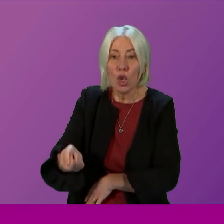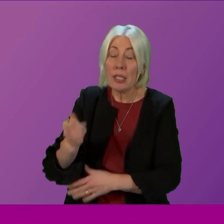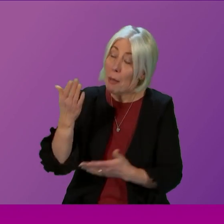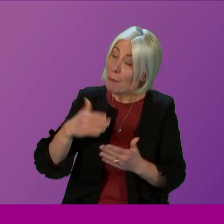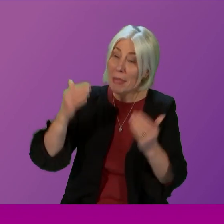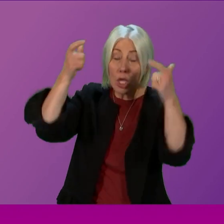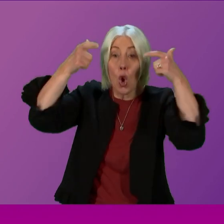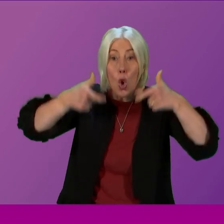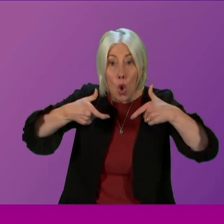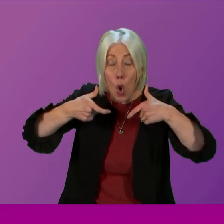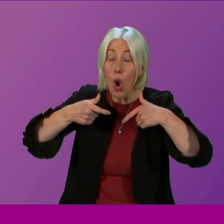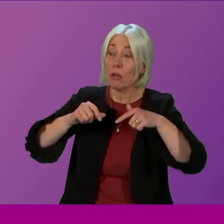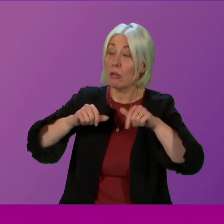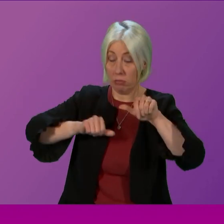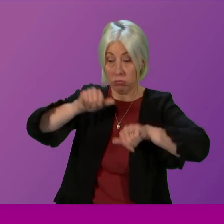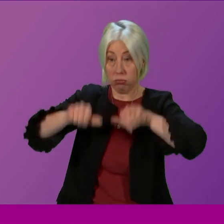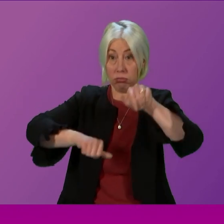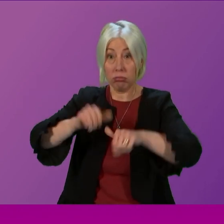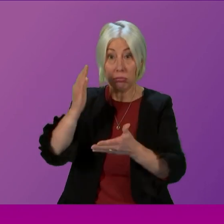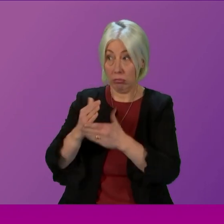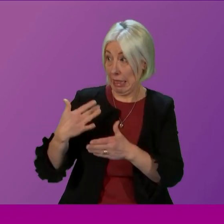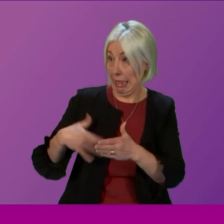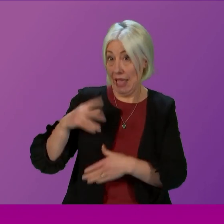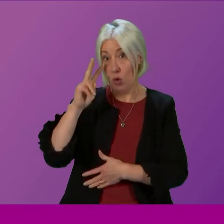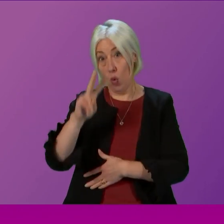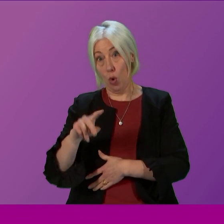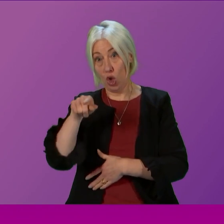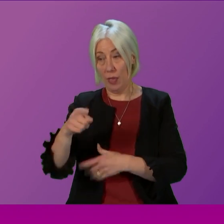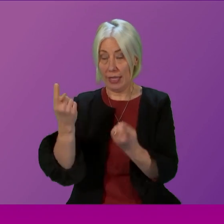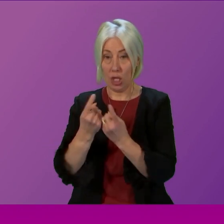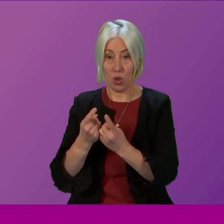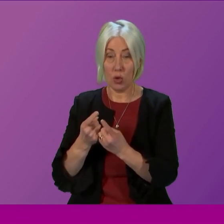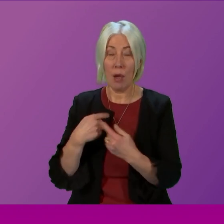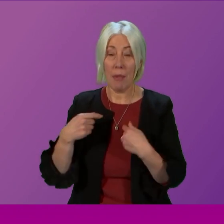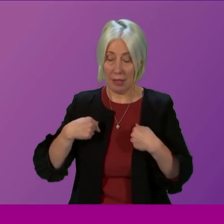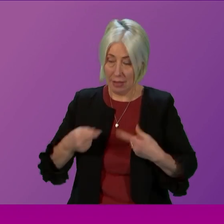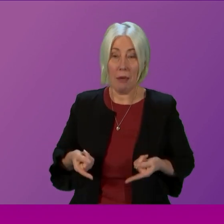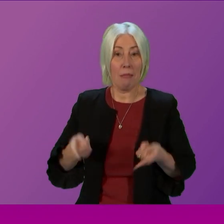proceedings on the cases and ministers cannot comment while court proceedings